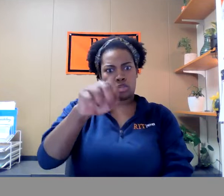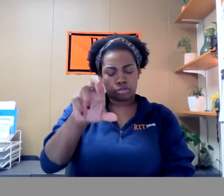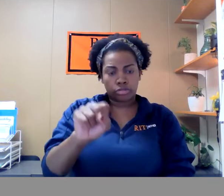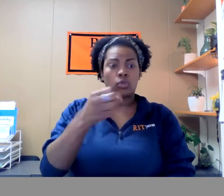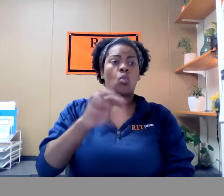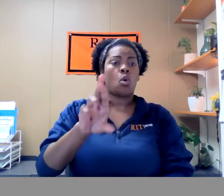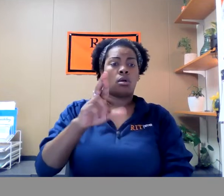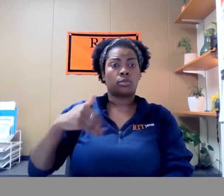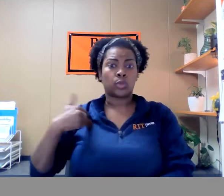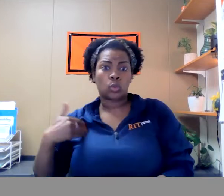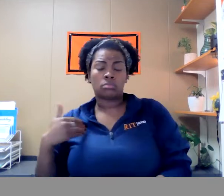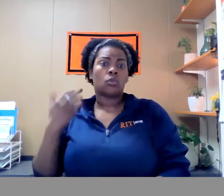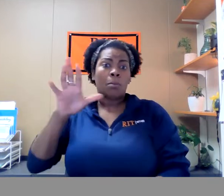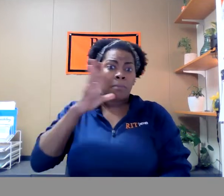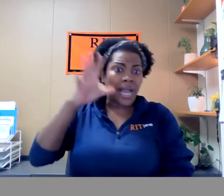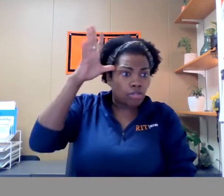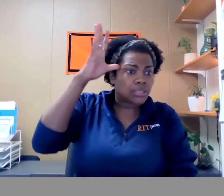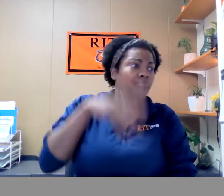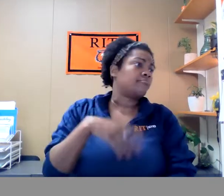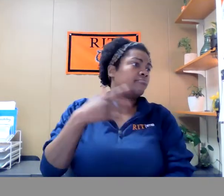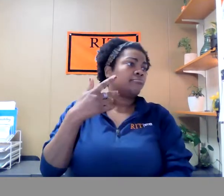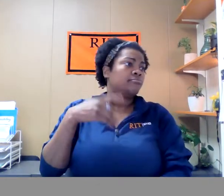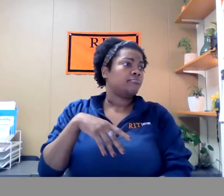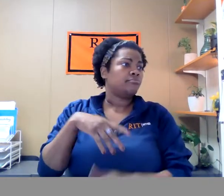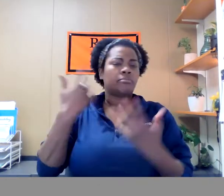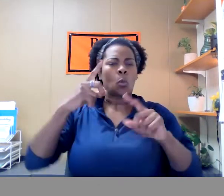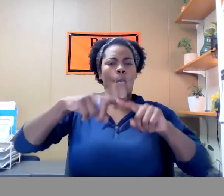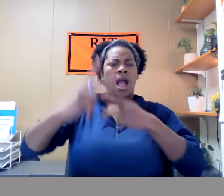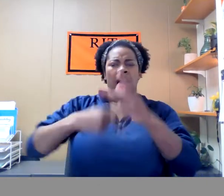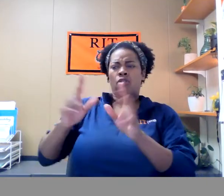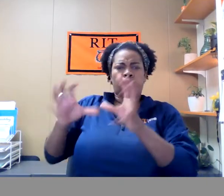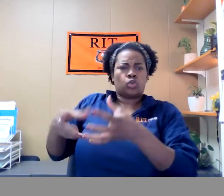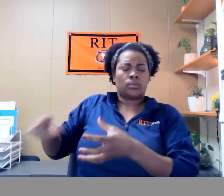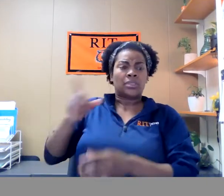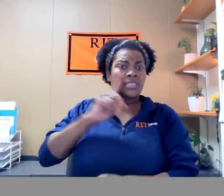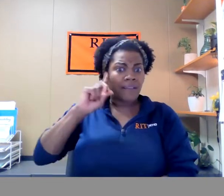It's essential to know who you're trying to outreach. Is it to adults, like your parents or guardians?